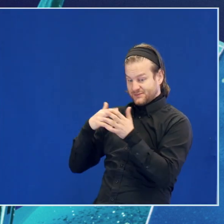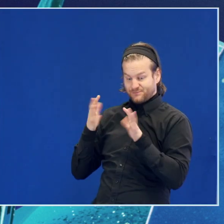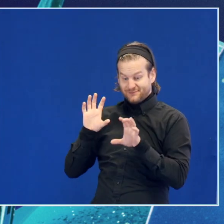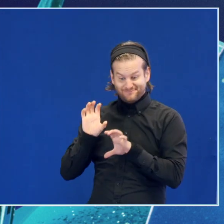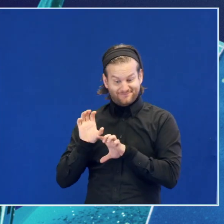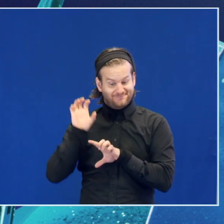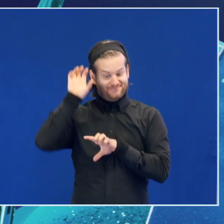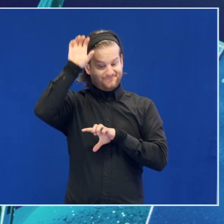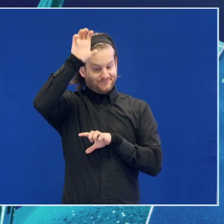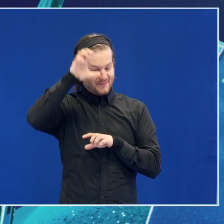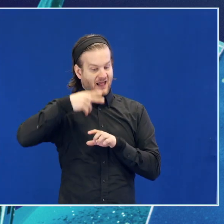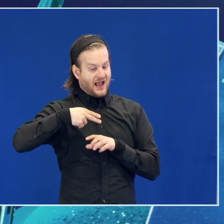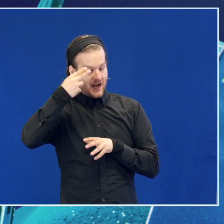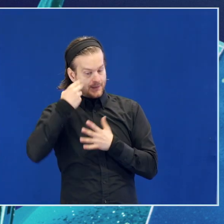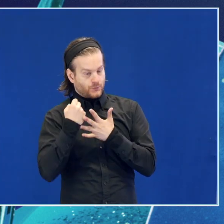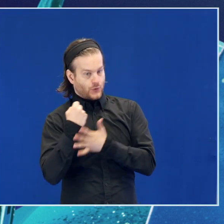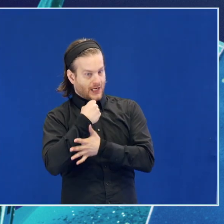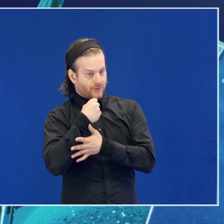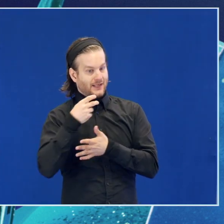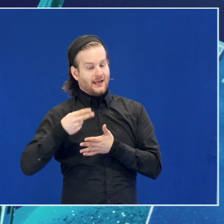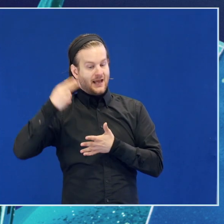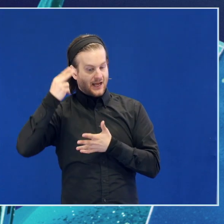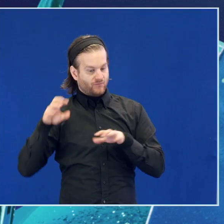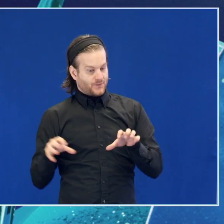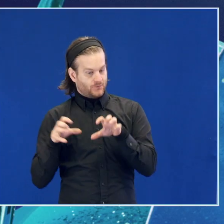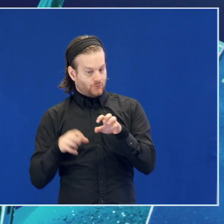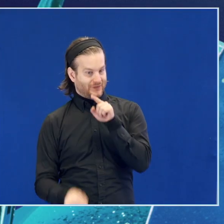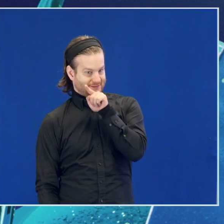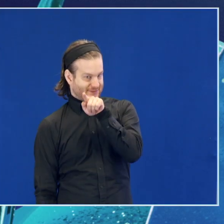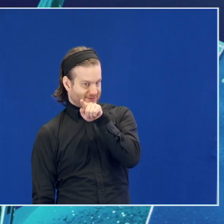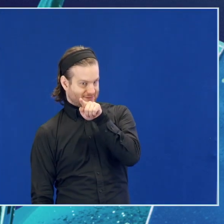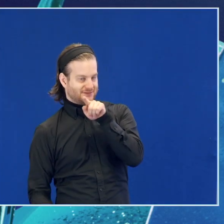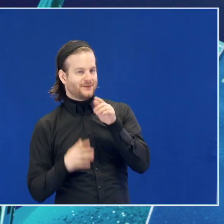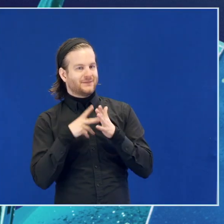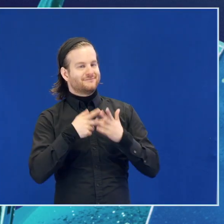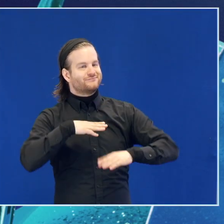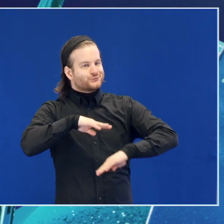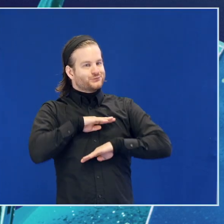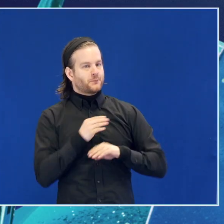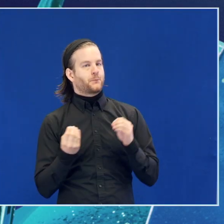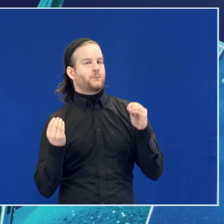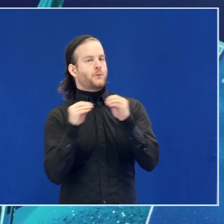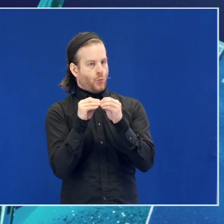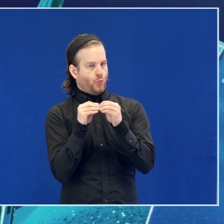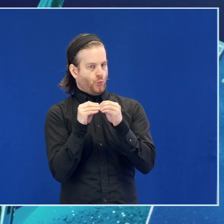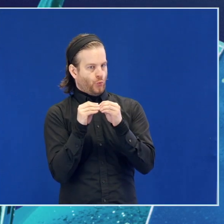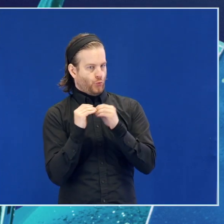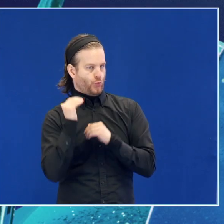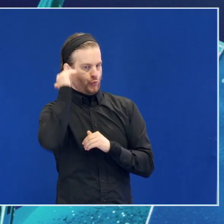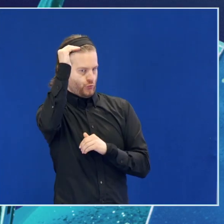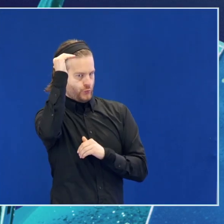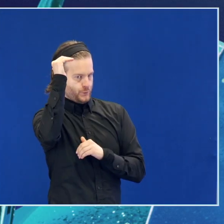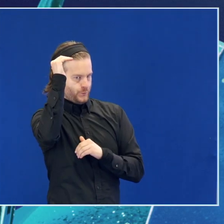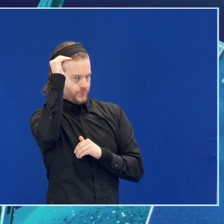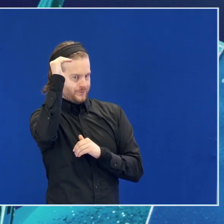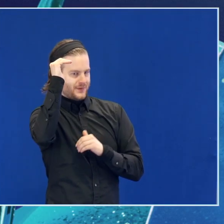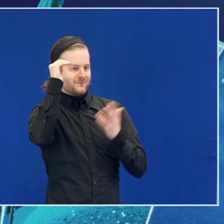still high important items, now at high satisfaction. So these were minor moves that we did in order to make sure